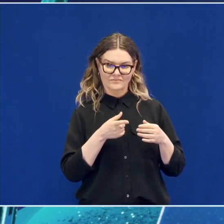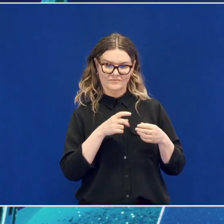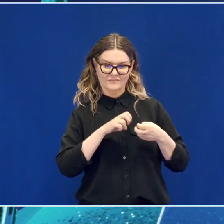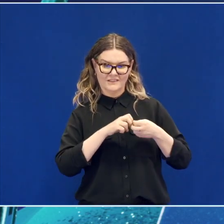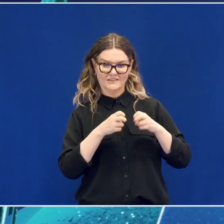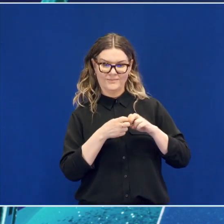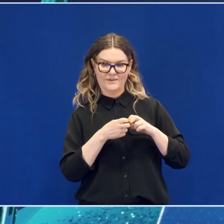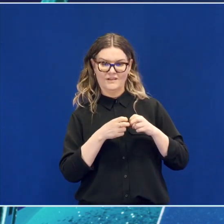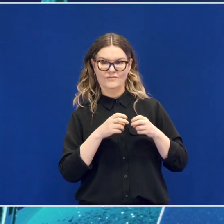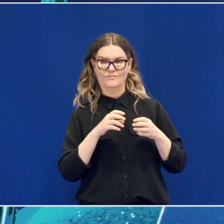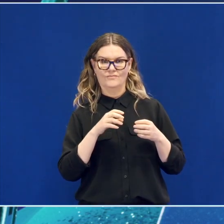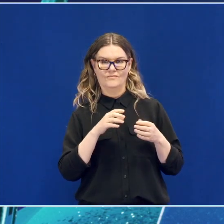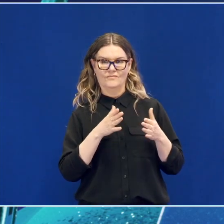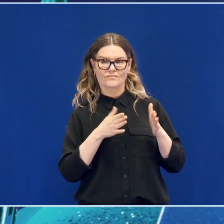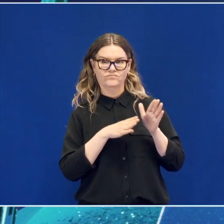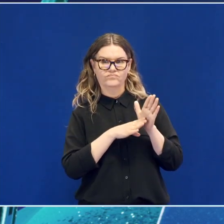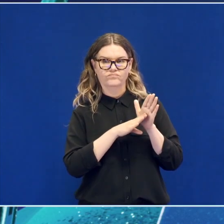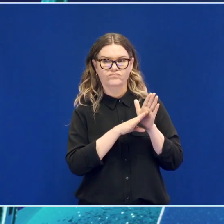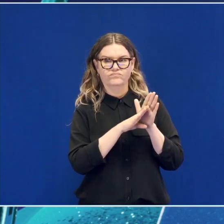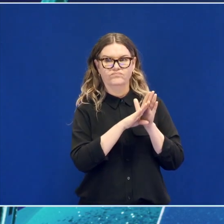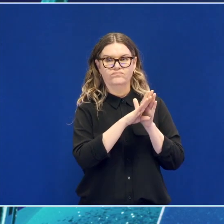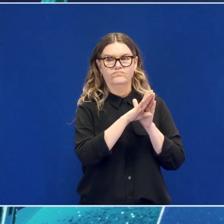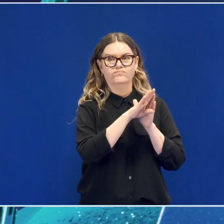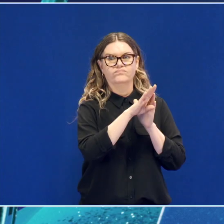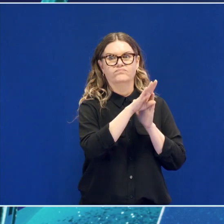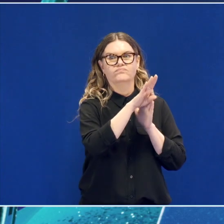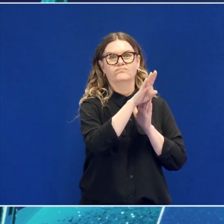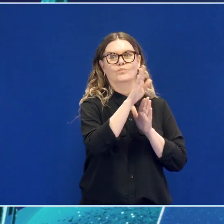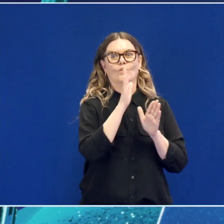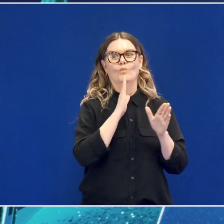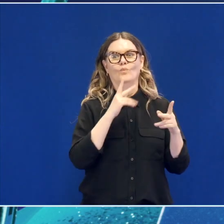that AI will be generating? Ed, why don't you kick us off on that? Okay.